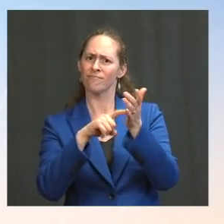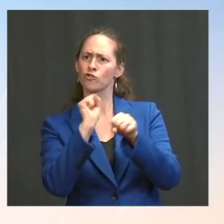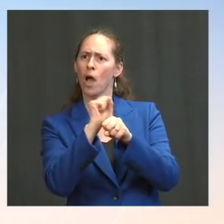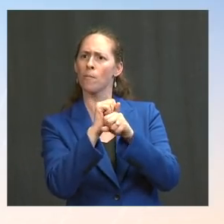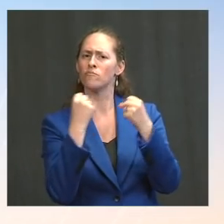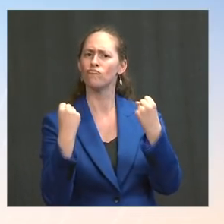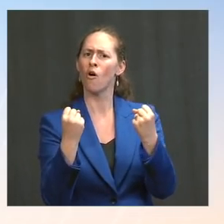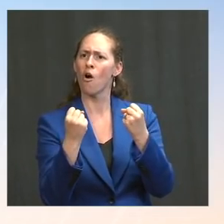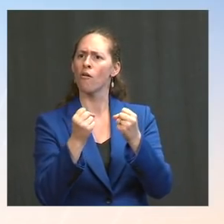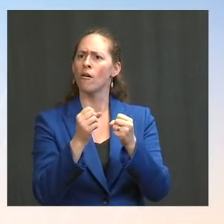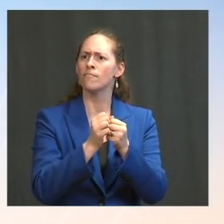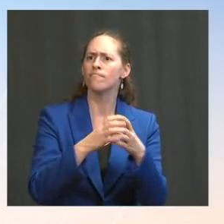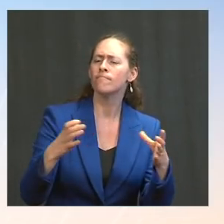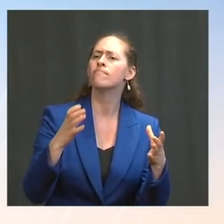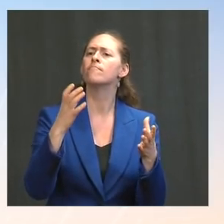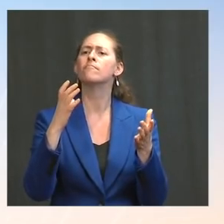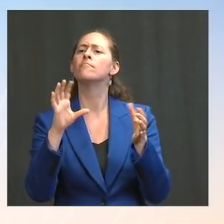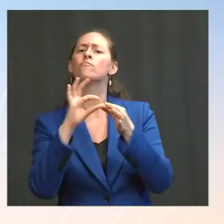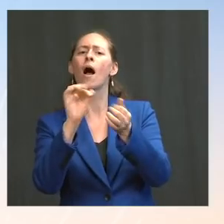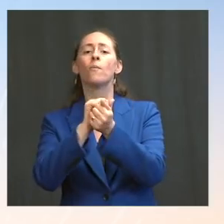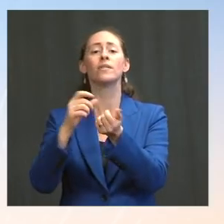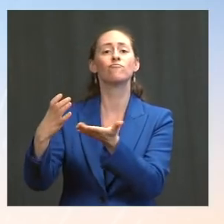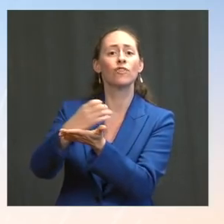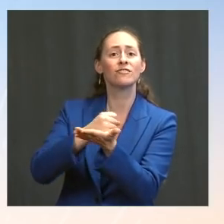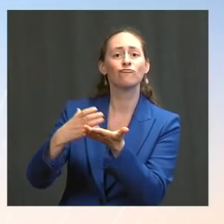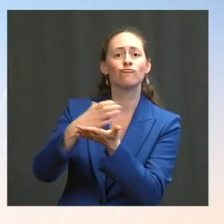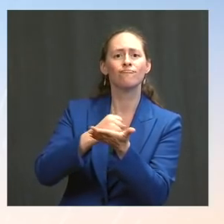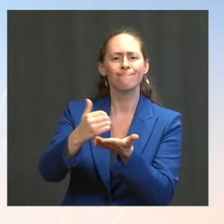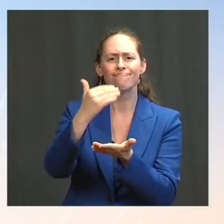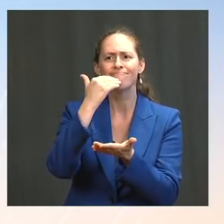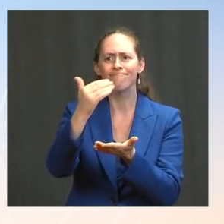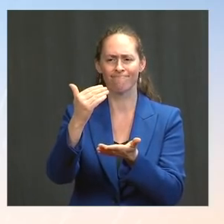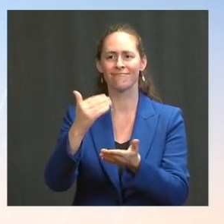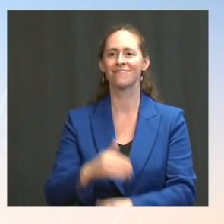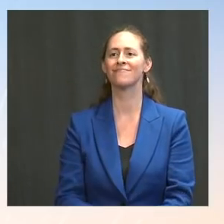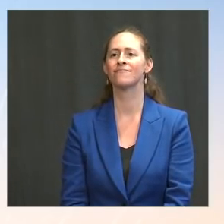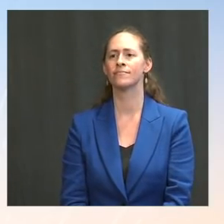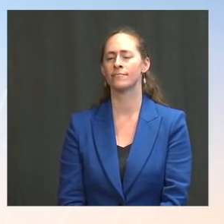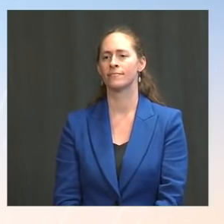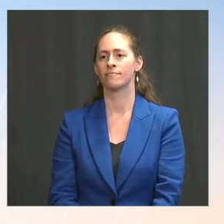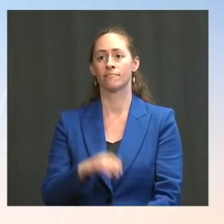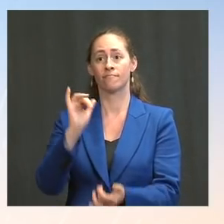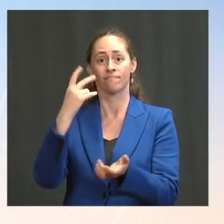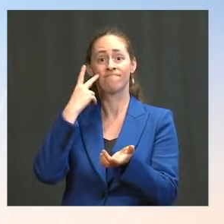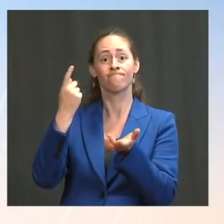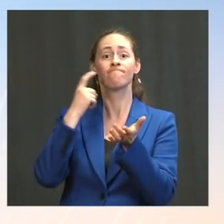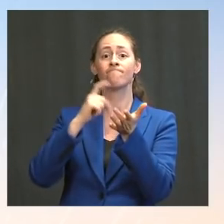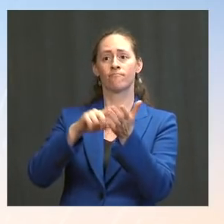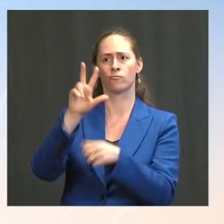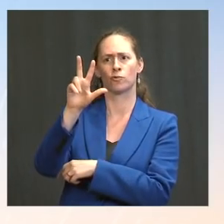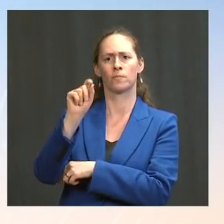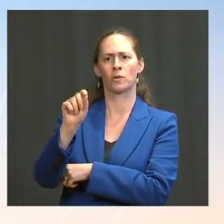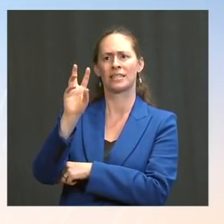wages for workers. Average hourly earnings were up 3.6 percent over the year. And if you take out the pandemic, some of the --